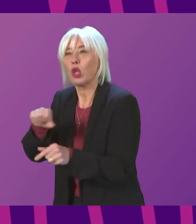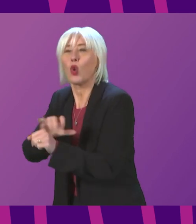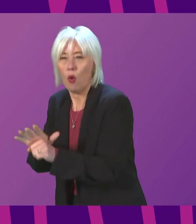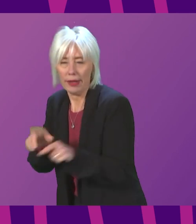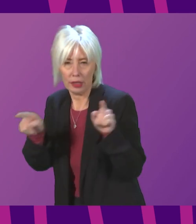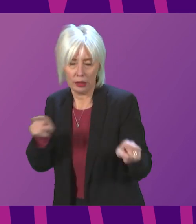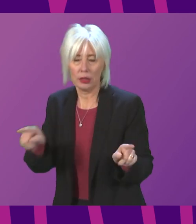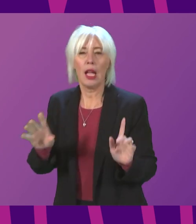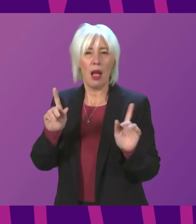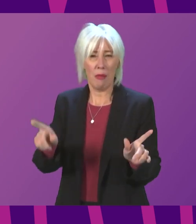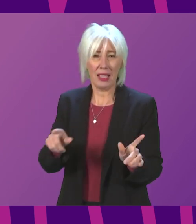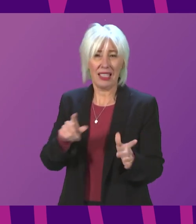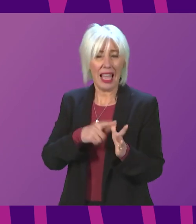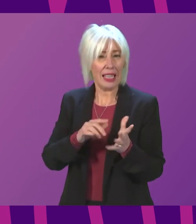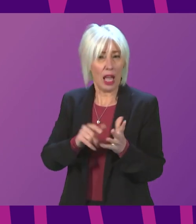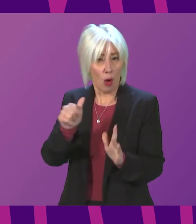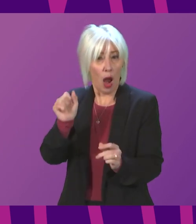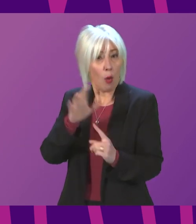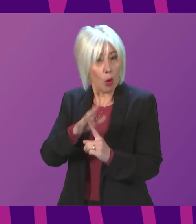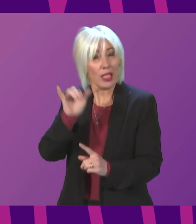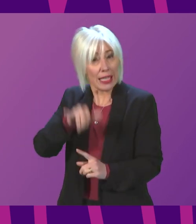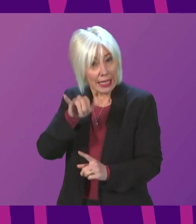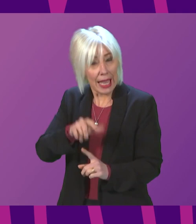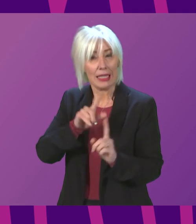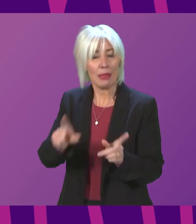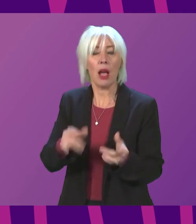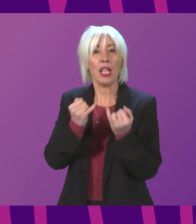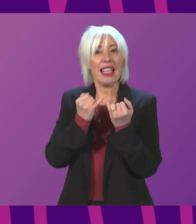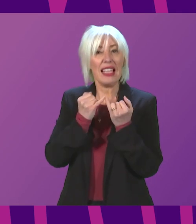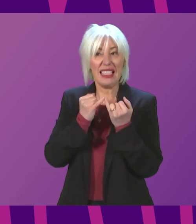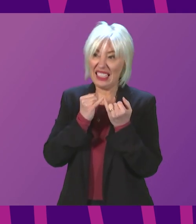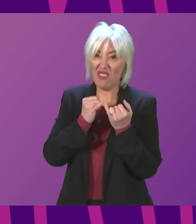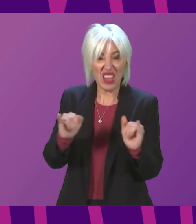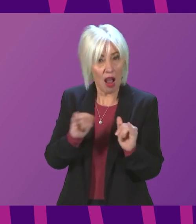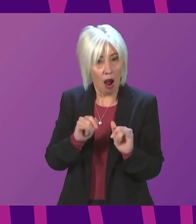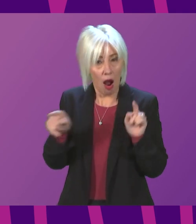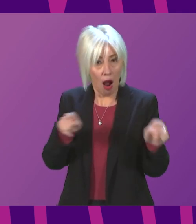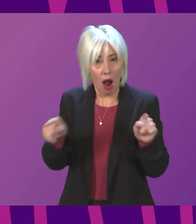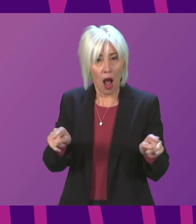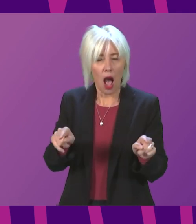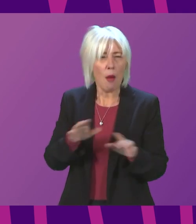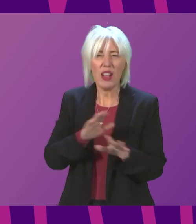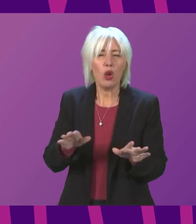I also ask him not to oversimplify things.